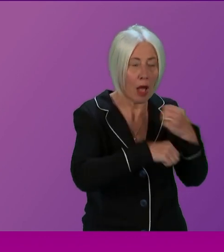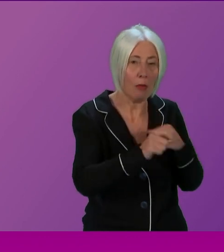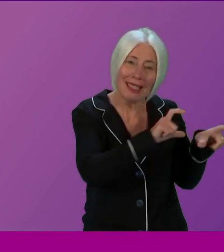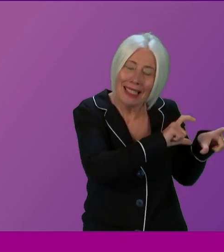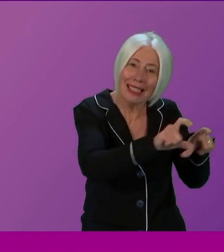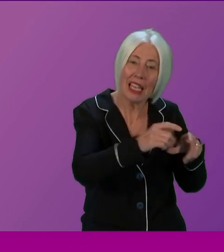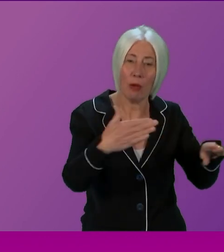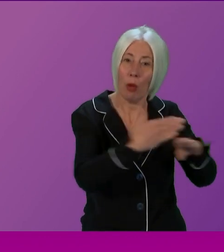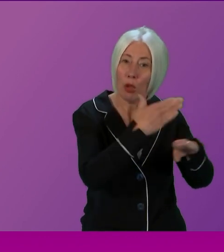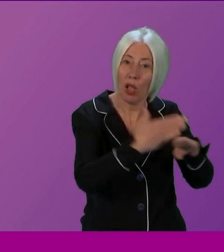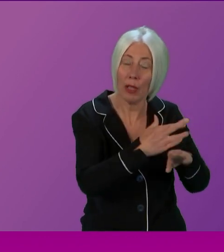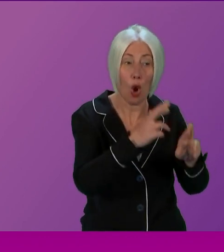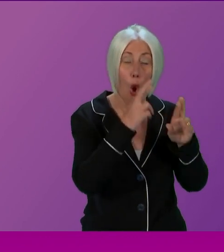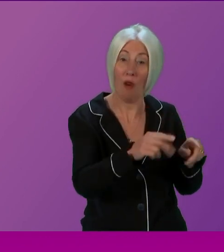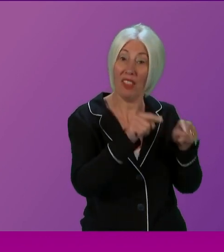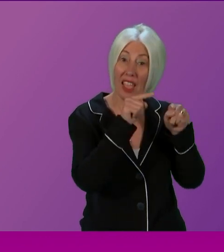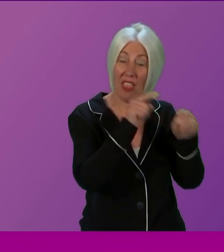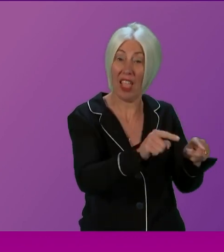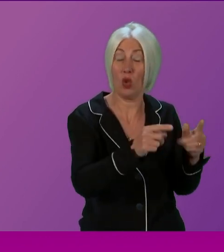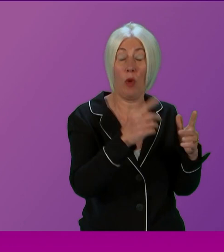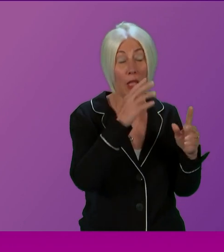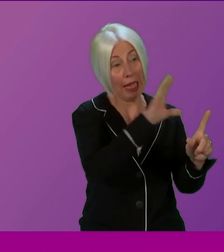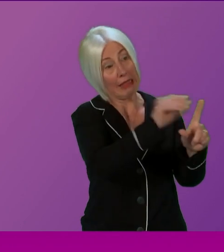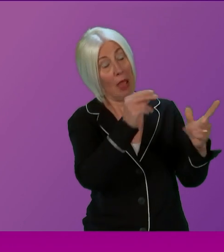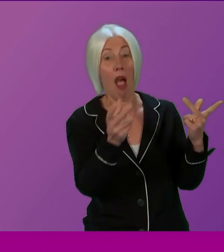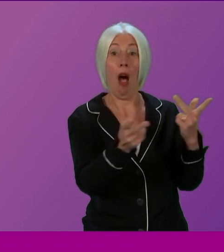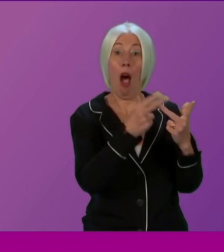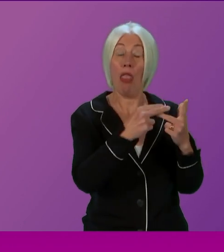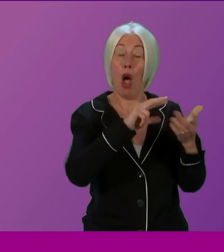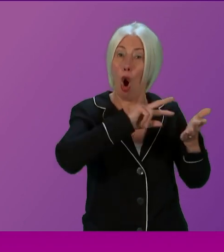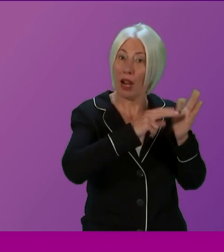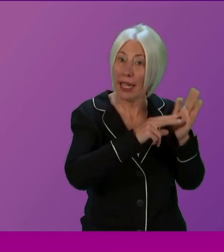with the hope that its actions will inspire even more organisations to invest in apprenticeships?